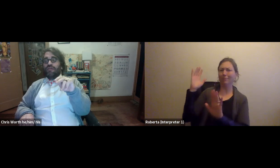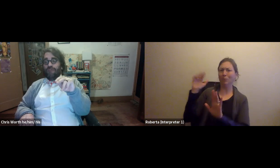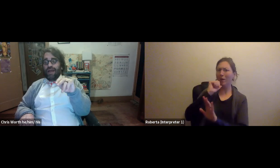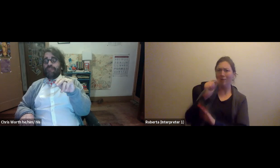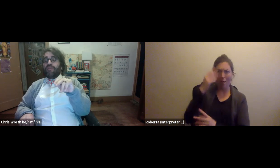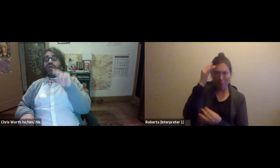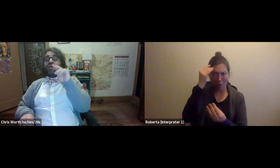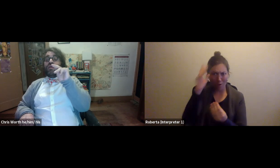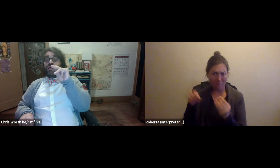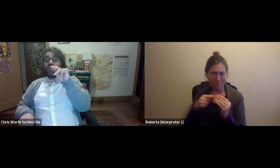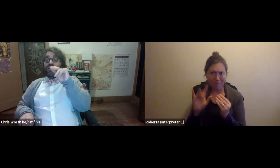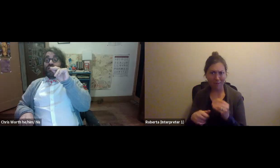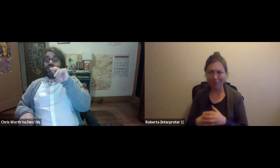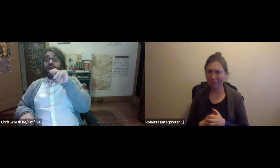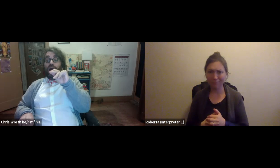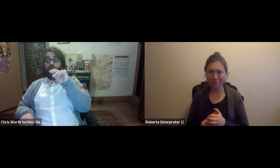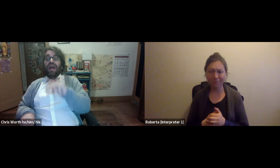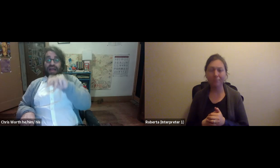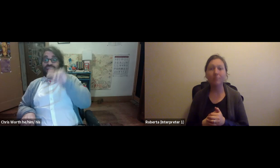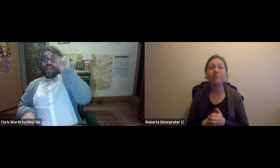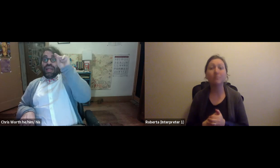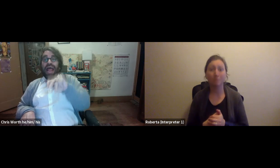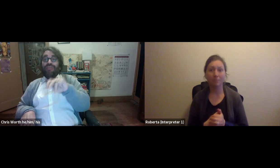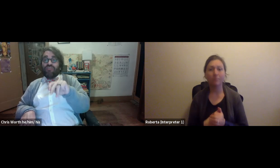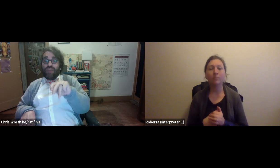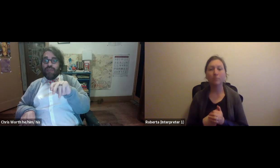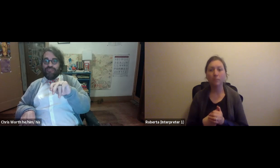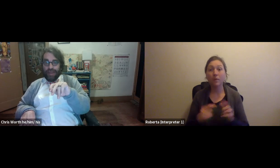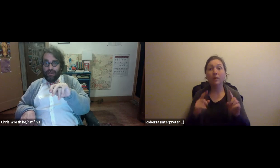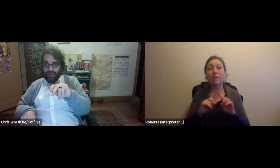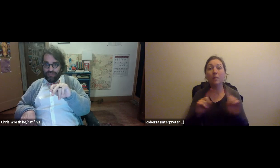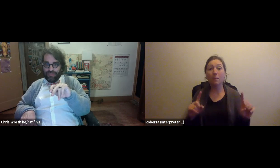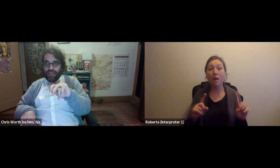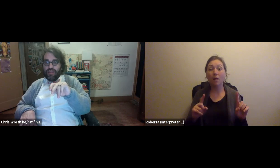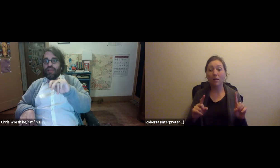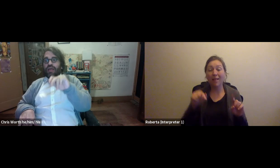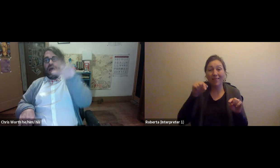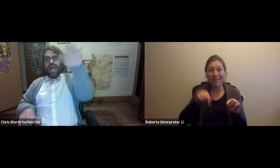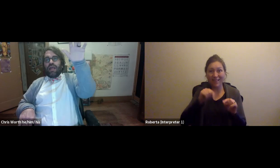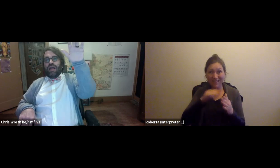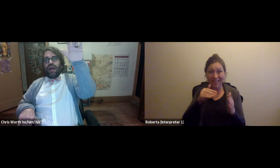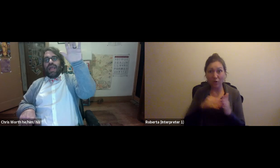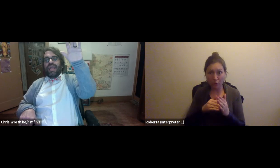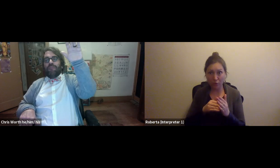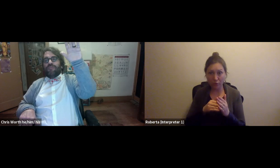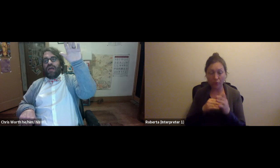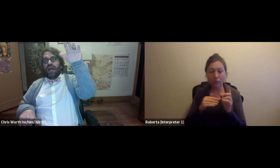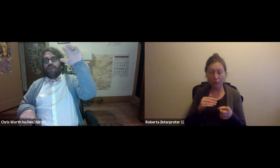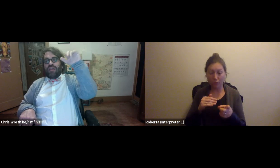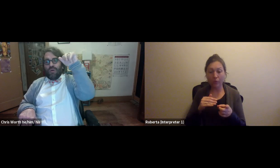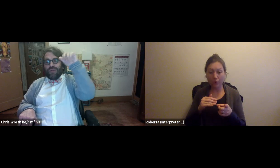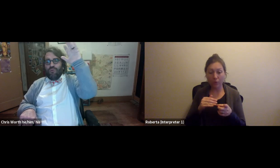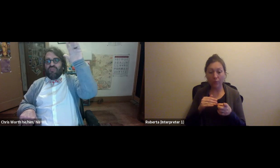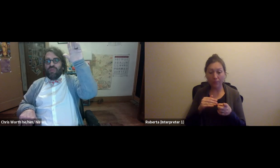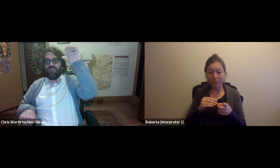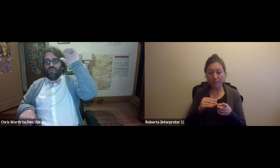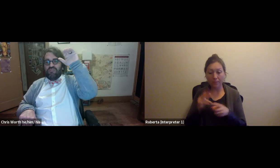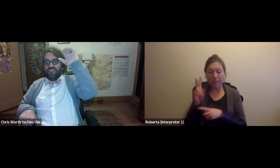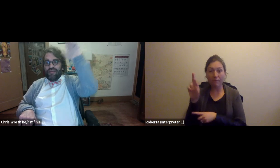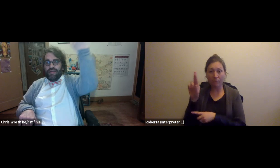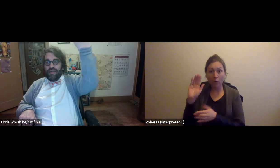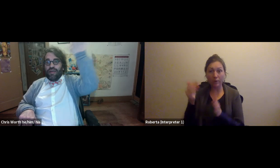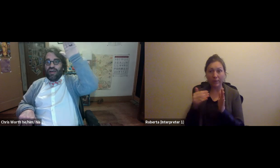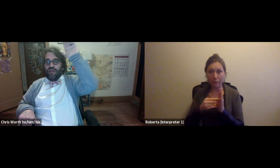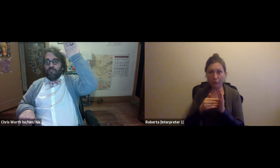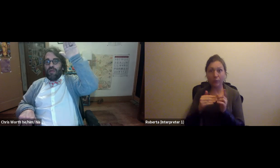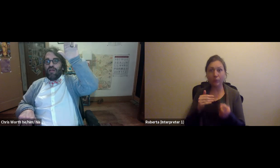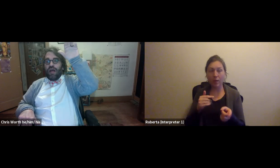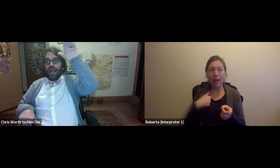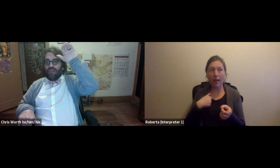right. But at this rehab center, I kept, you know I've always been sort of, I love